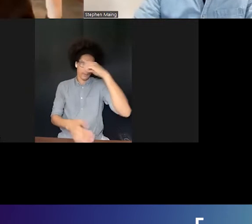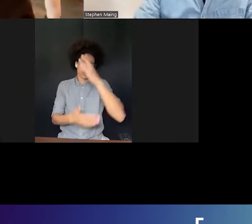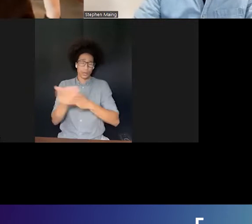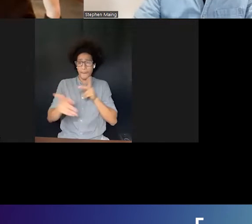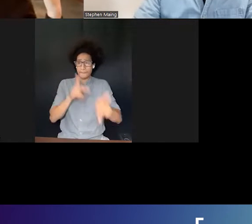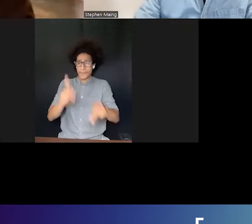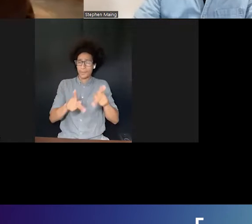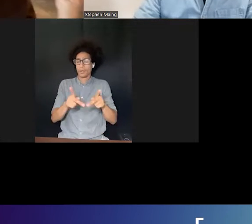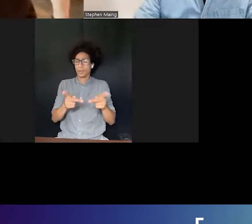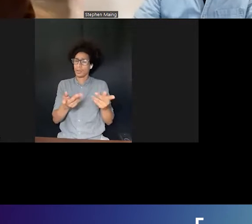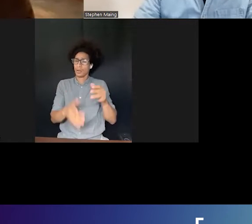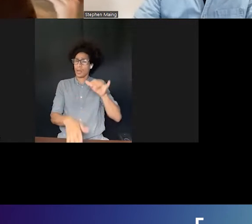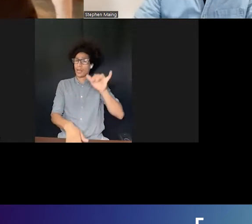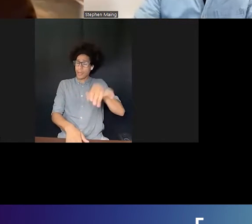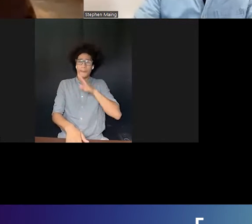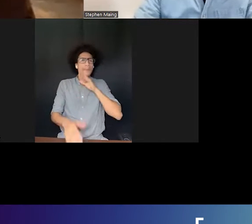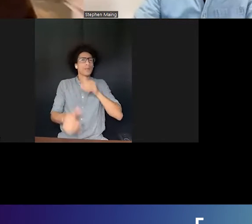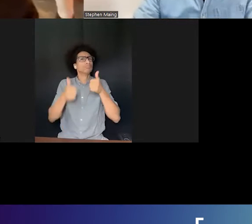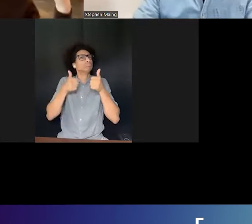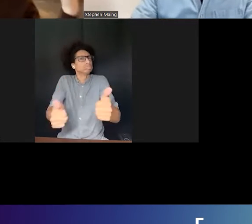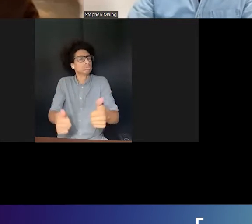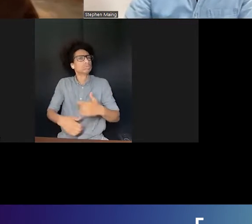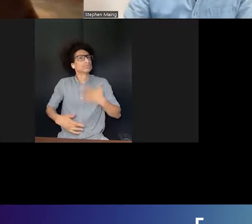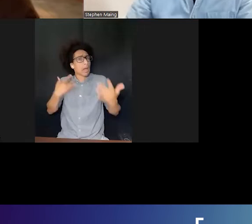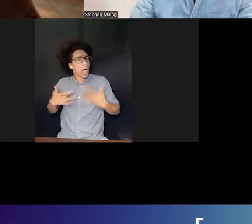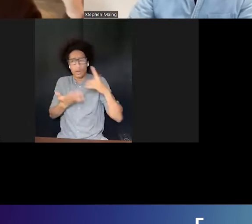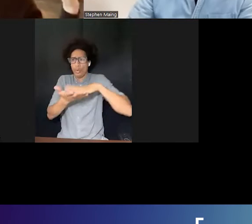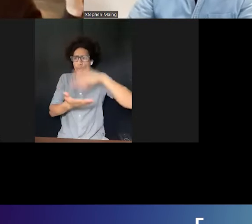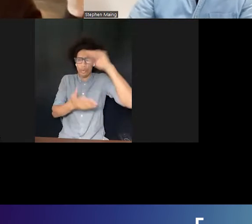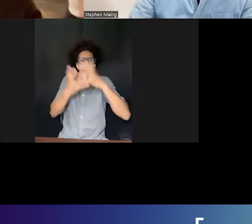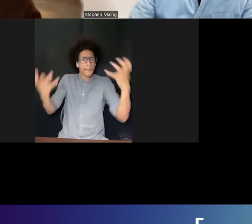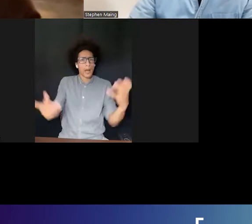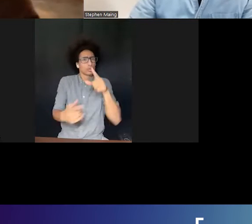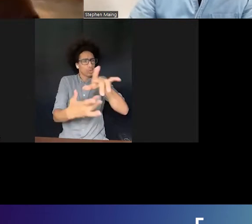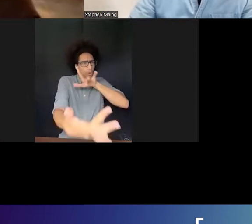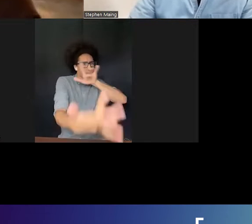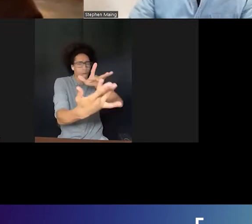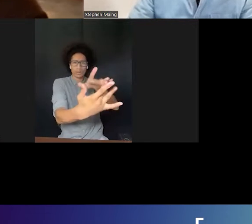I think that can be great, that can be exciting. You learn so much, you connect directly with audiences. You can, you know, you can realize your goals.